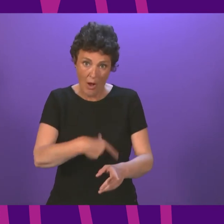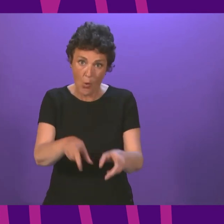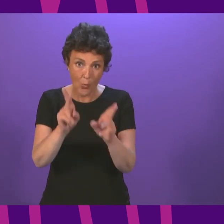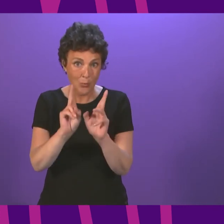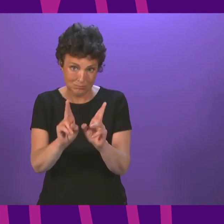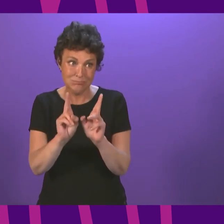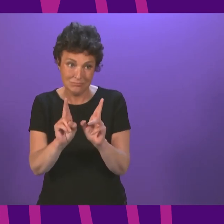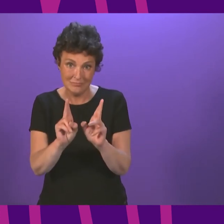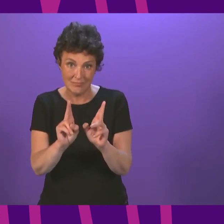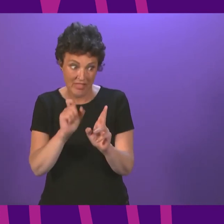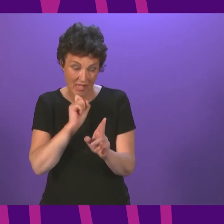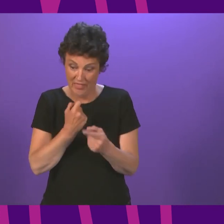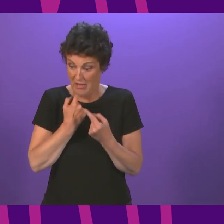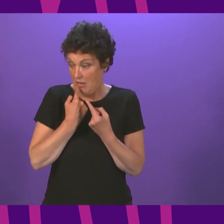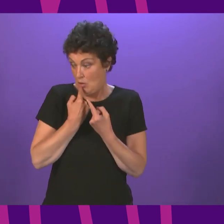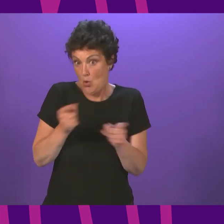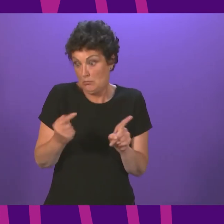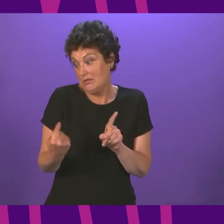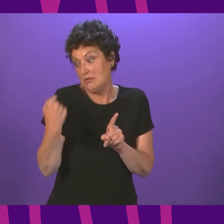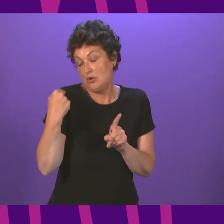pandemic, and I am very grateful for Parliament’s swift action in addressing the matter.